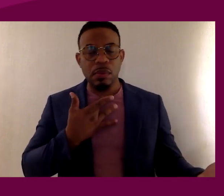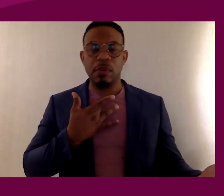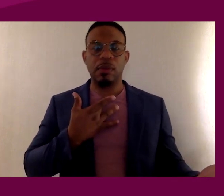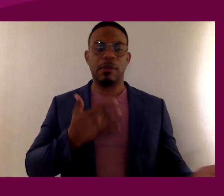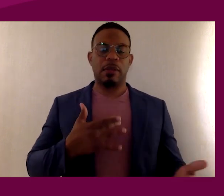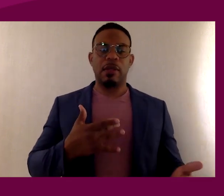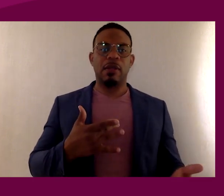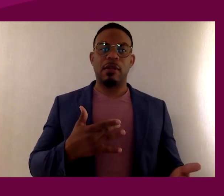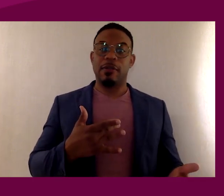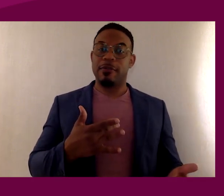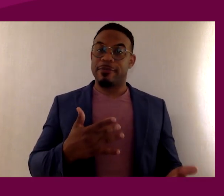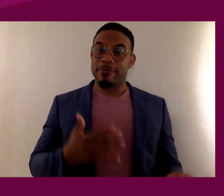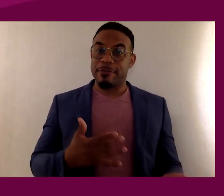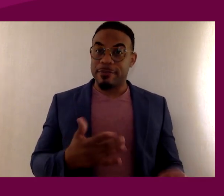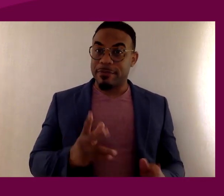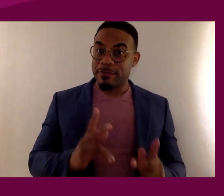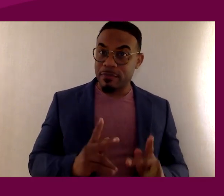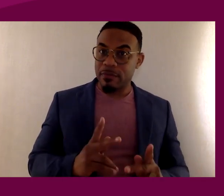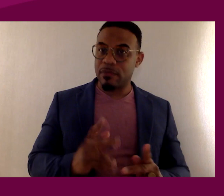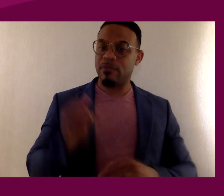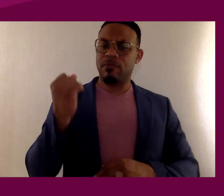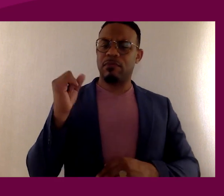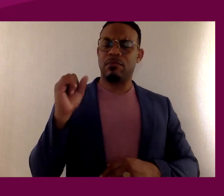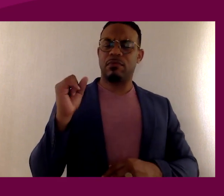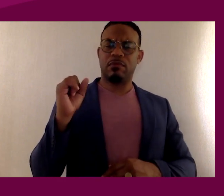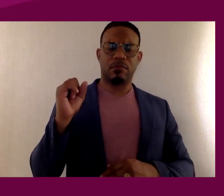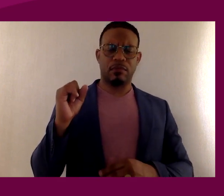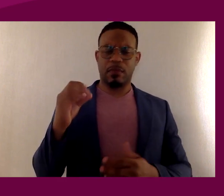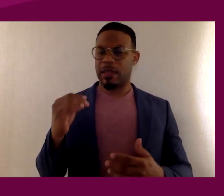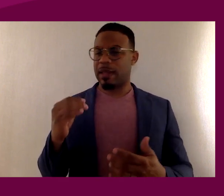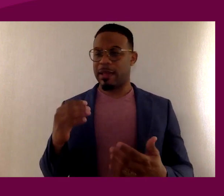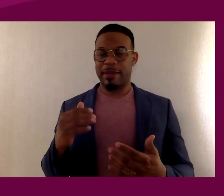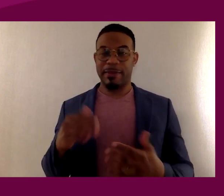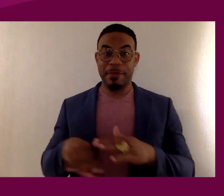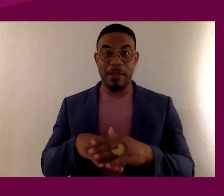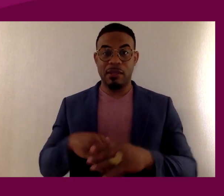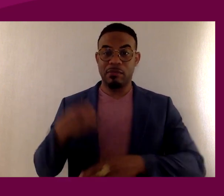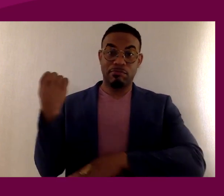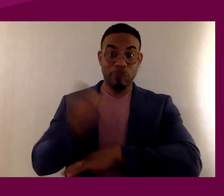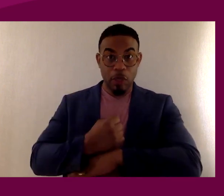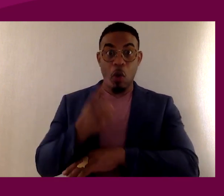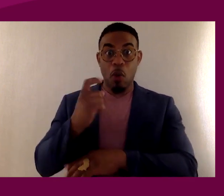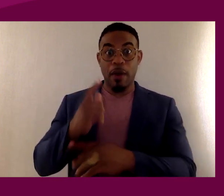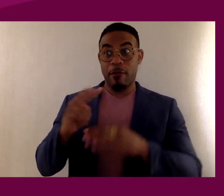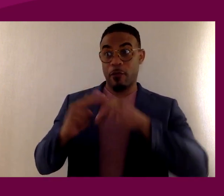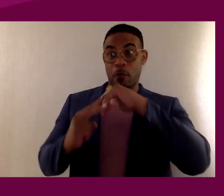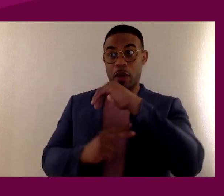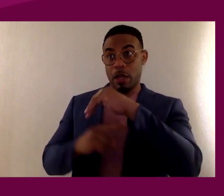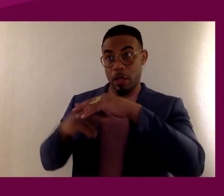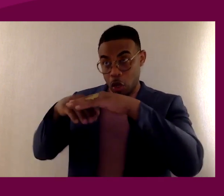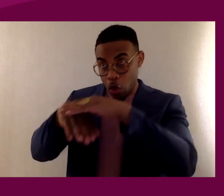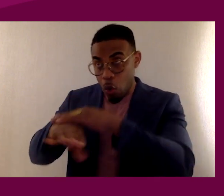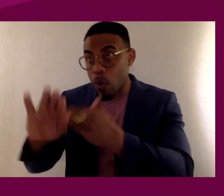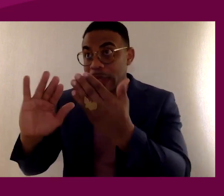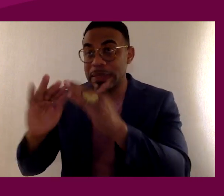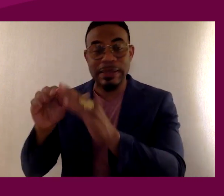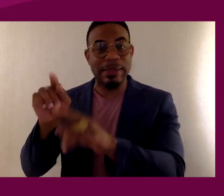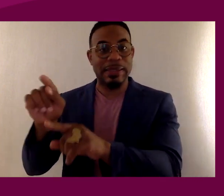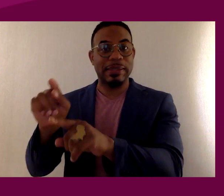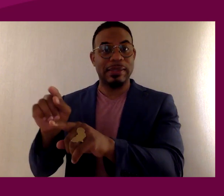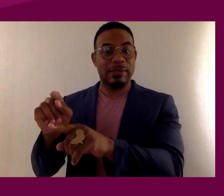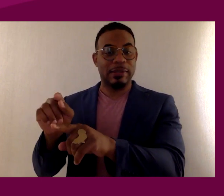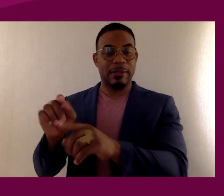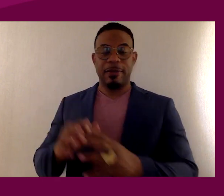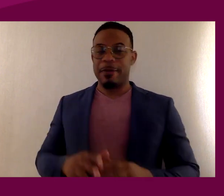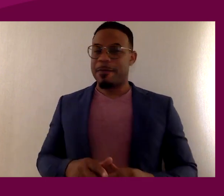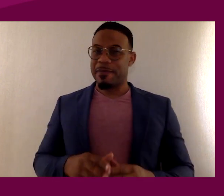inaccessible. People demonstrated and basically shut down one of the bridges going into the city.